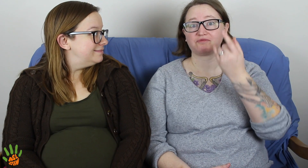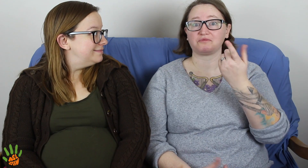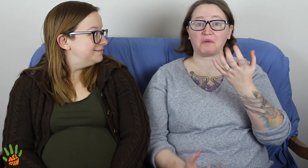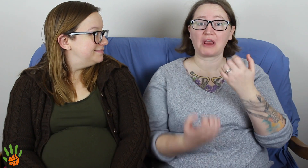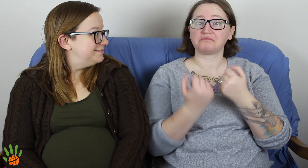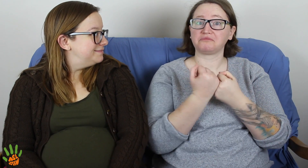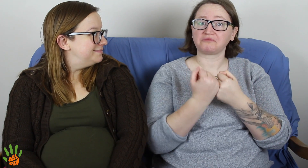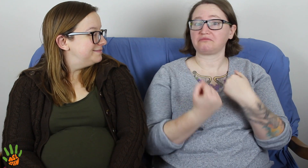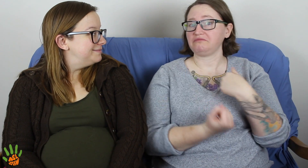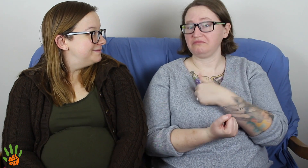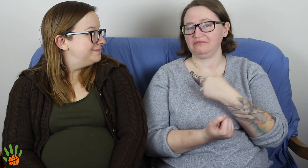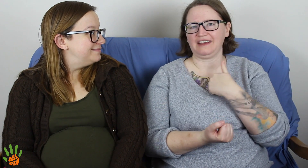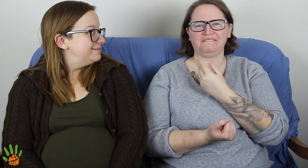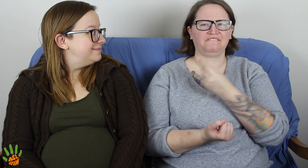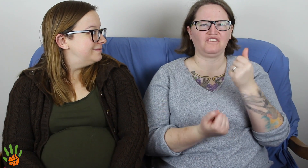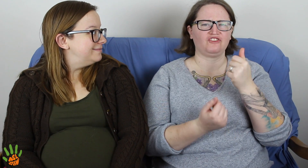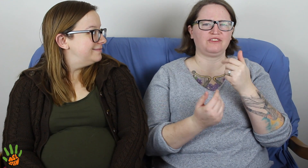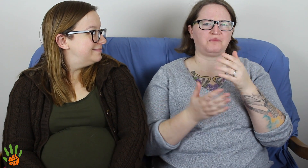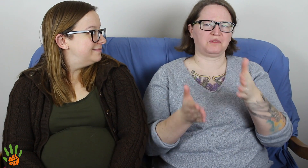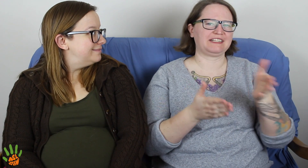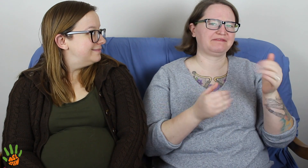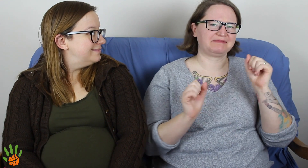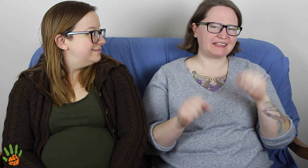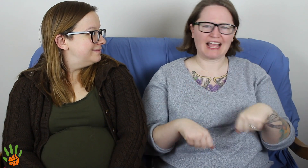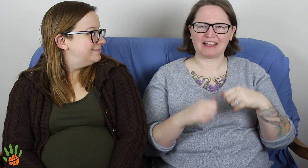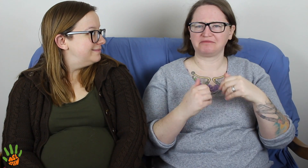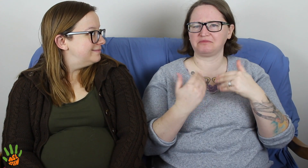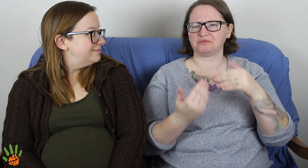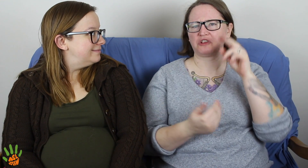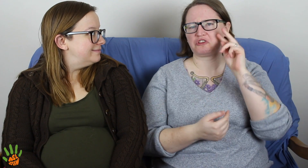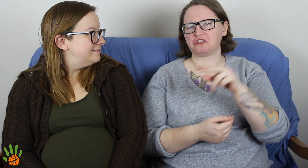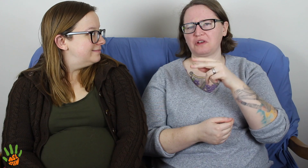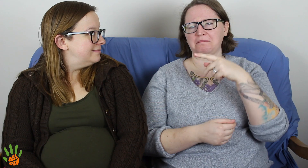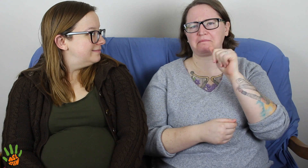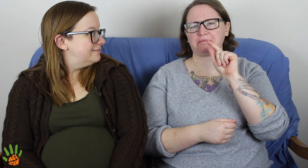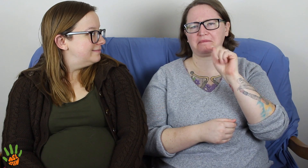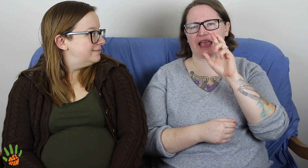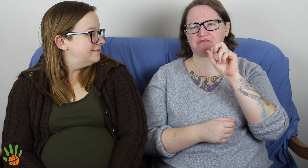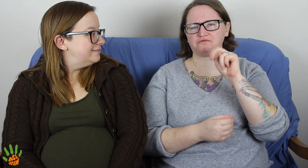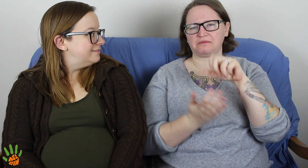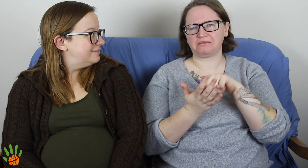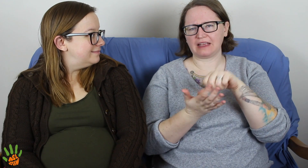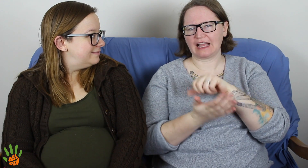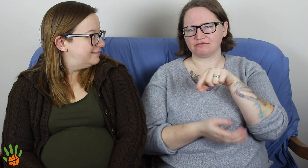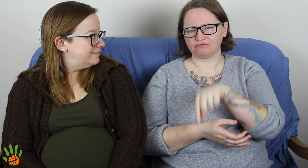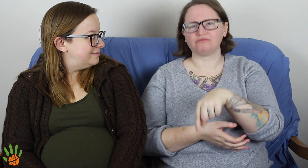If you want to support us we have several possibilities. You can take a look at our Patreon page.